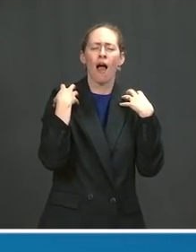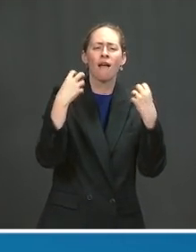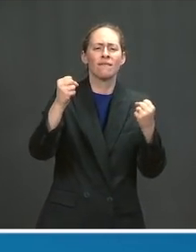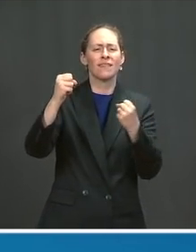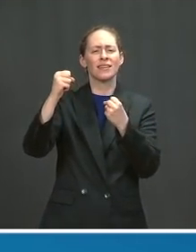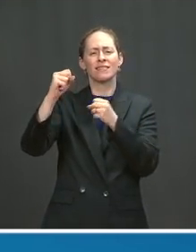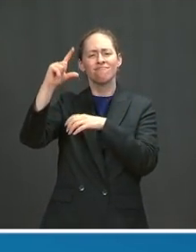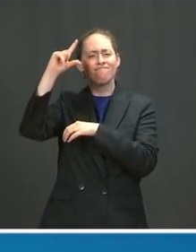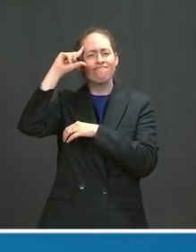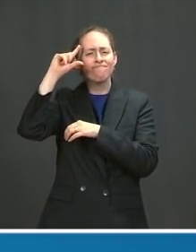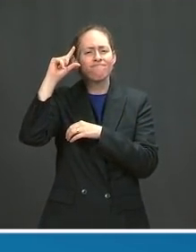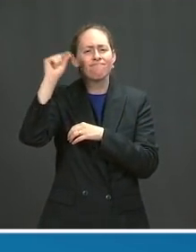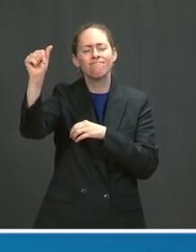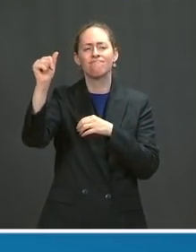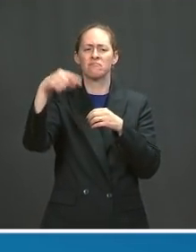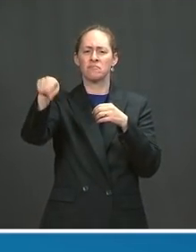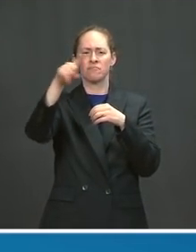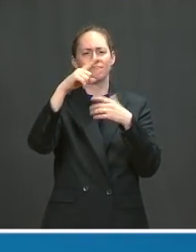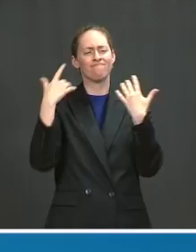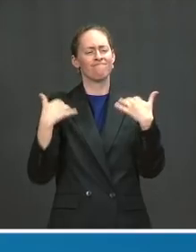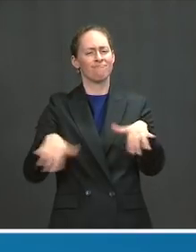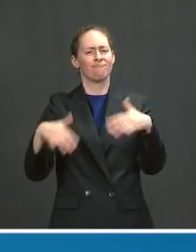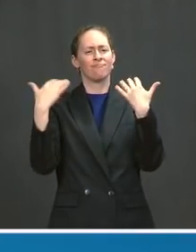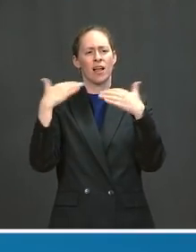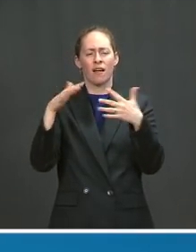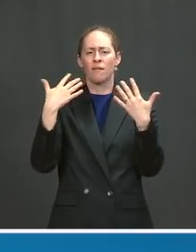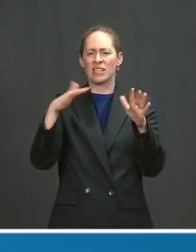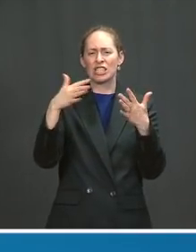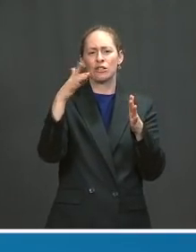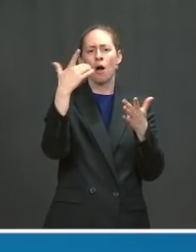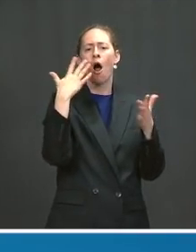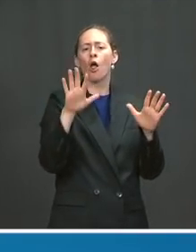We saw this during COVID-19 when Americans watched